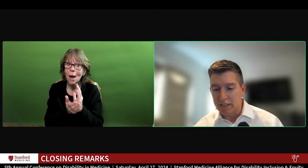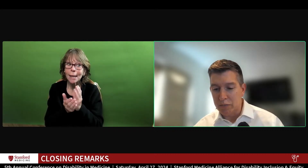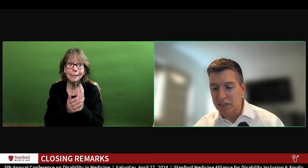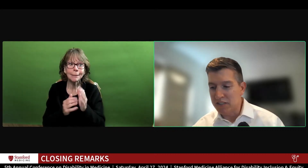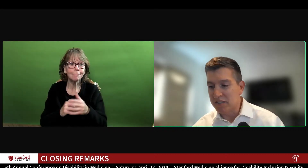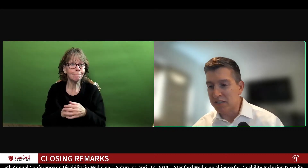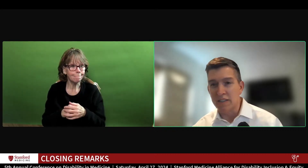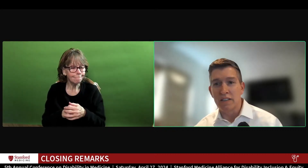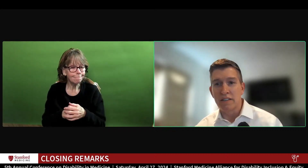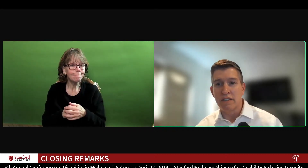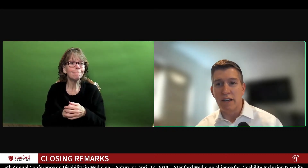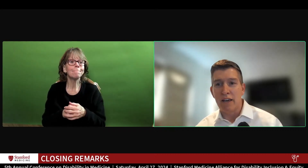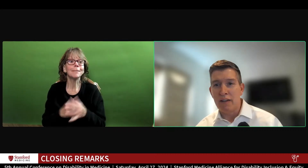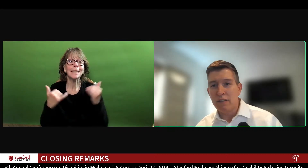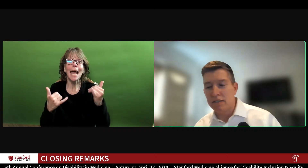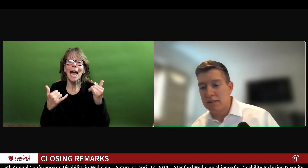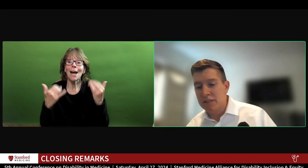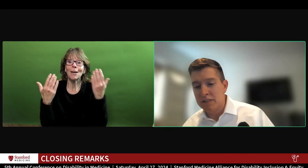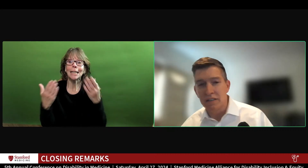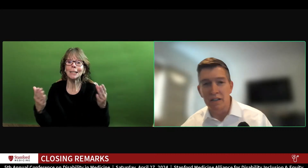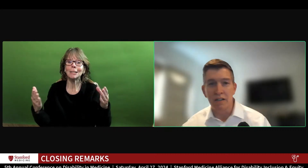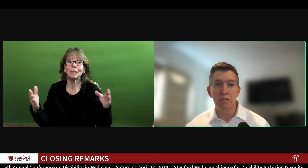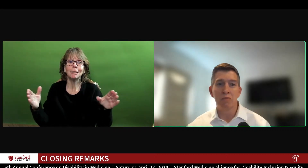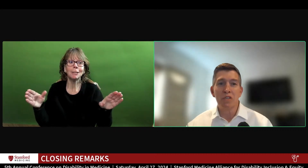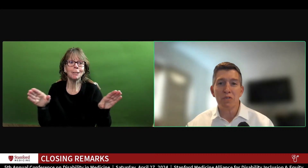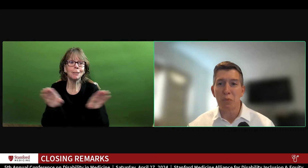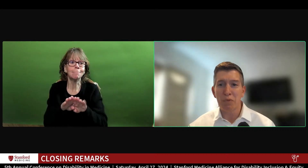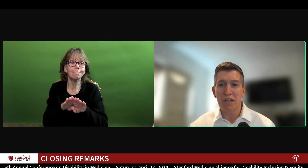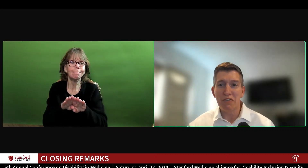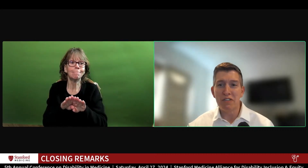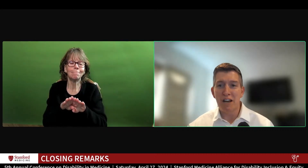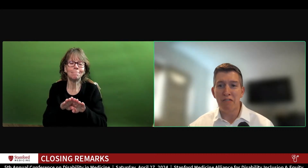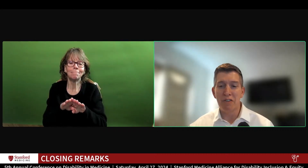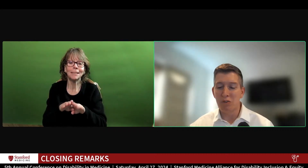that brings us to the end of the day. It was a pleasure having you